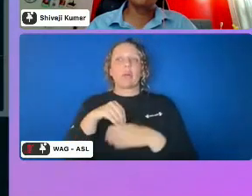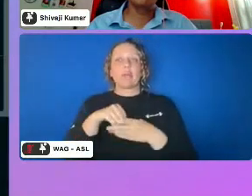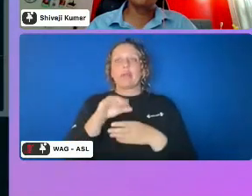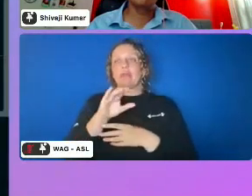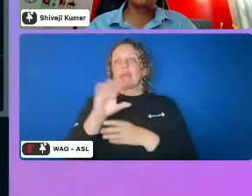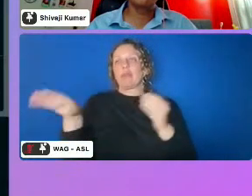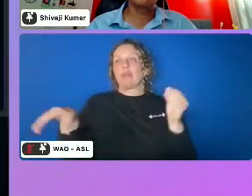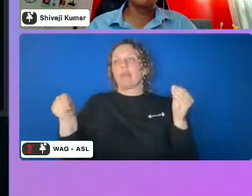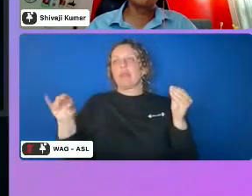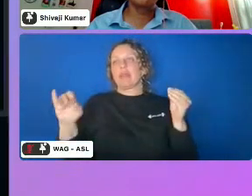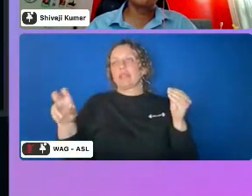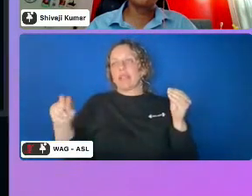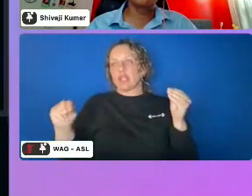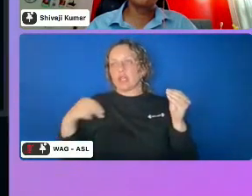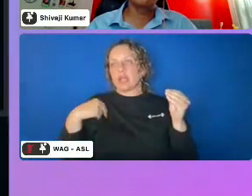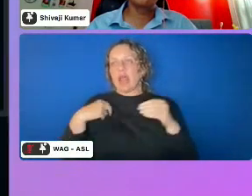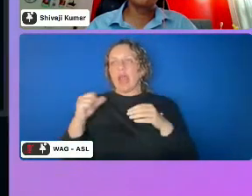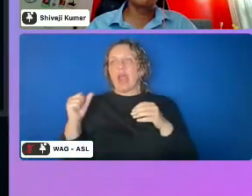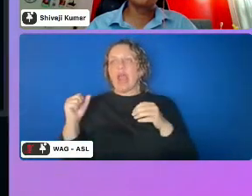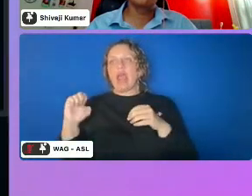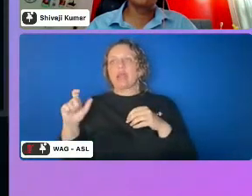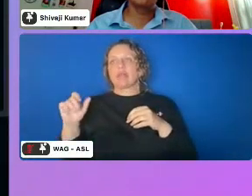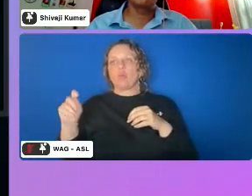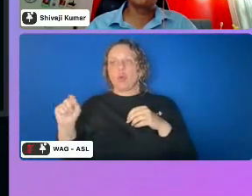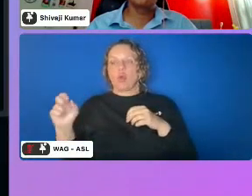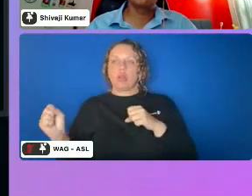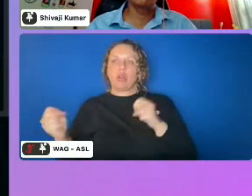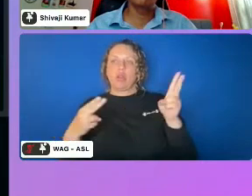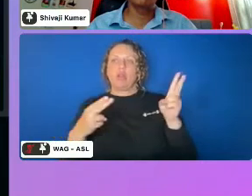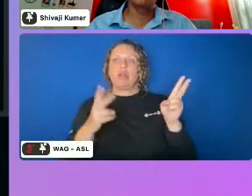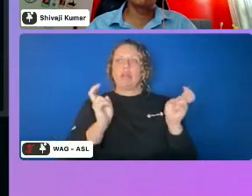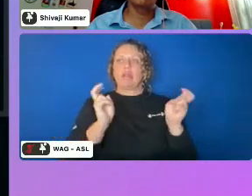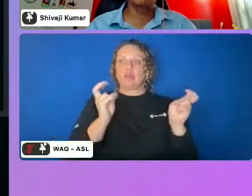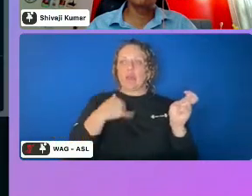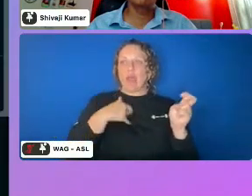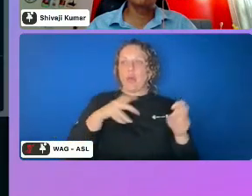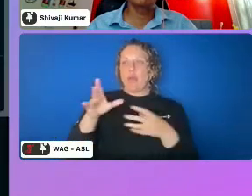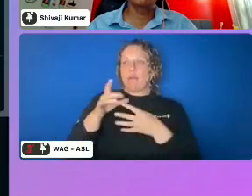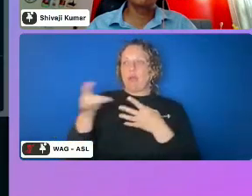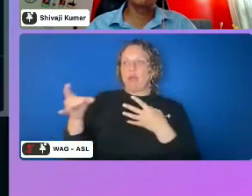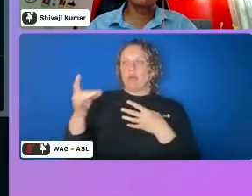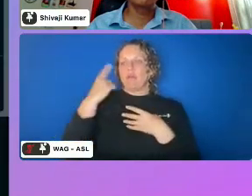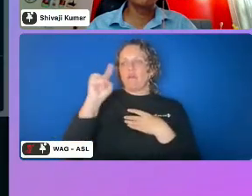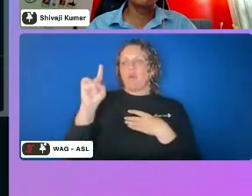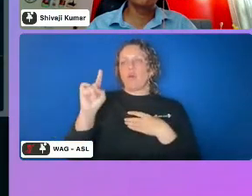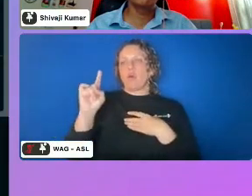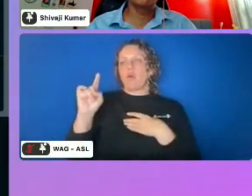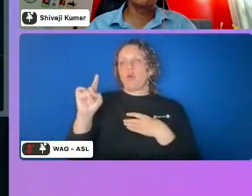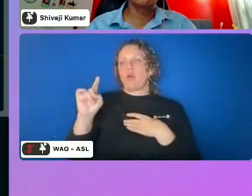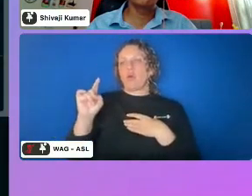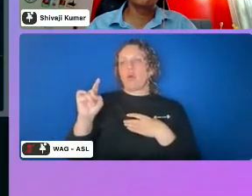and I export the issues, now there is a column for the help you, or the, sorry,